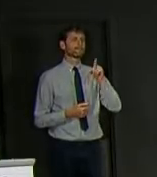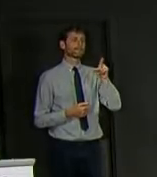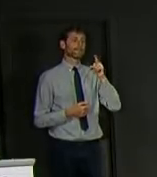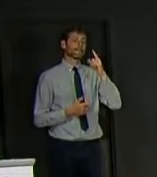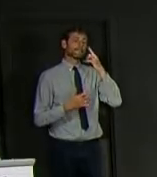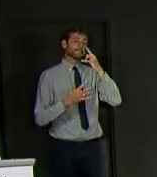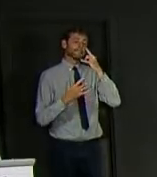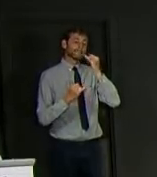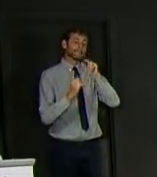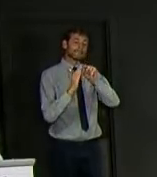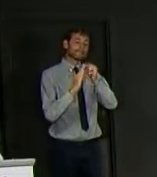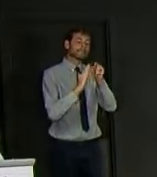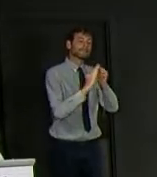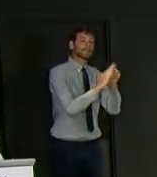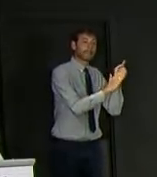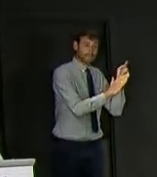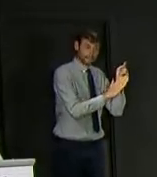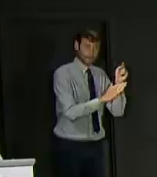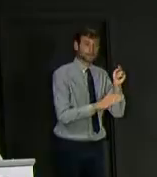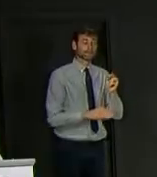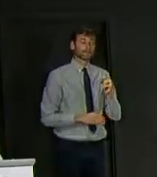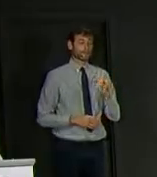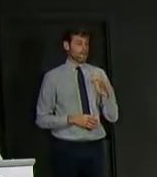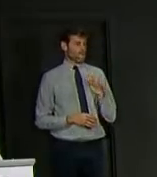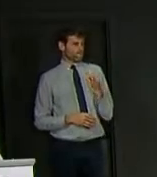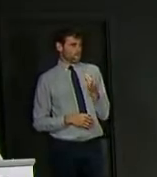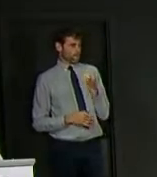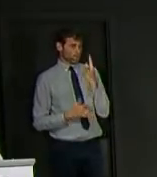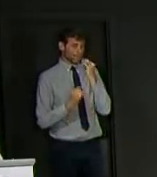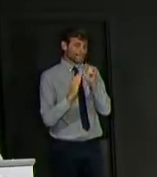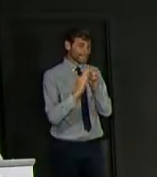which are being taken in pharmacies across Scotland? And with this in mind, do you encourage